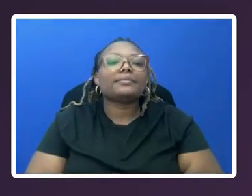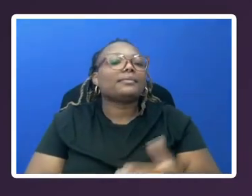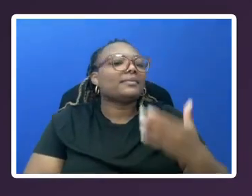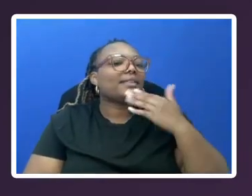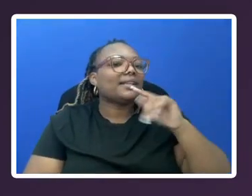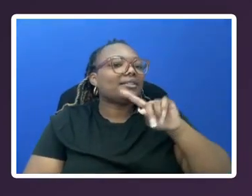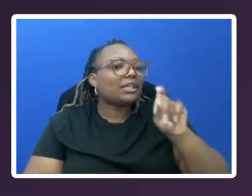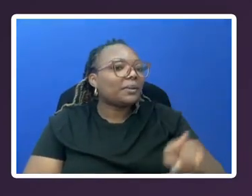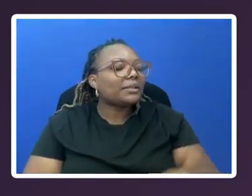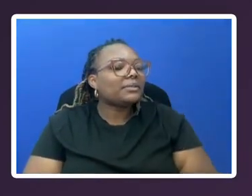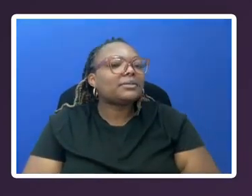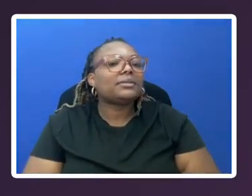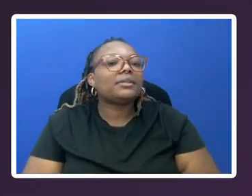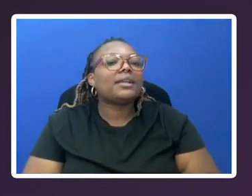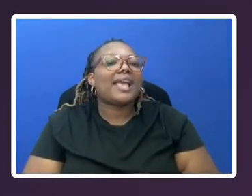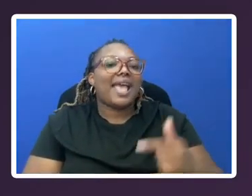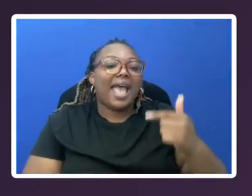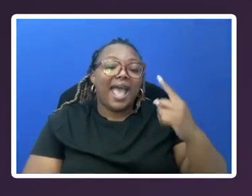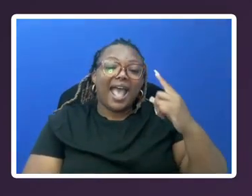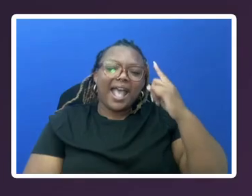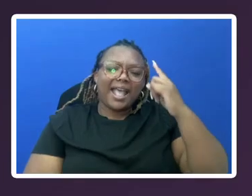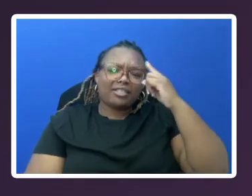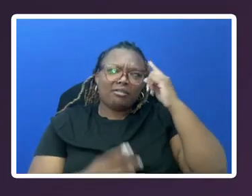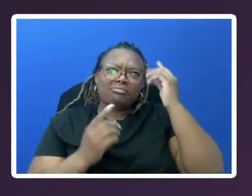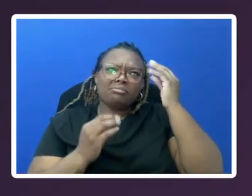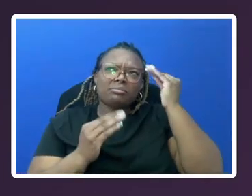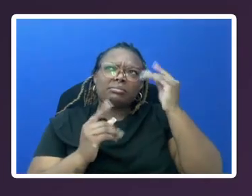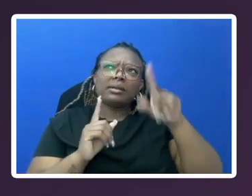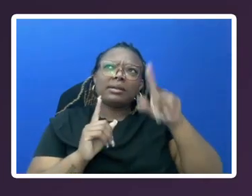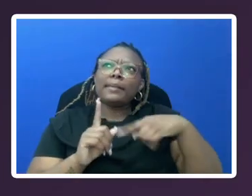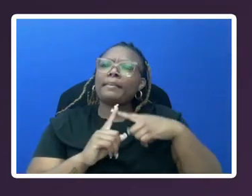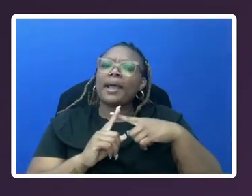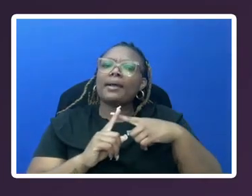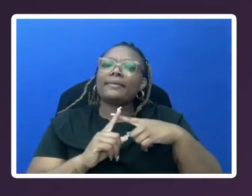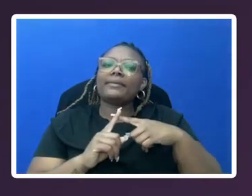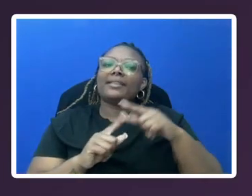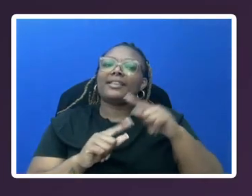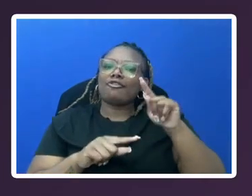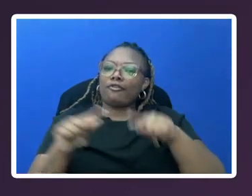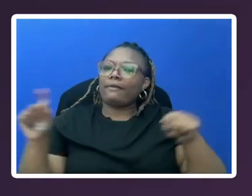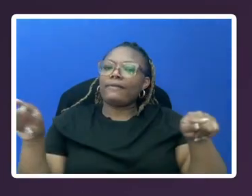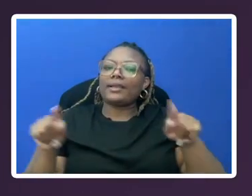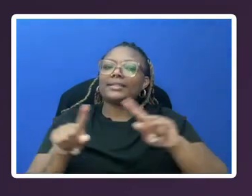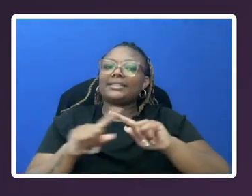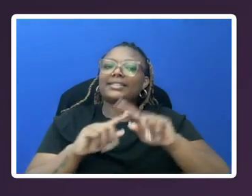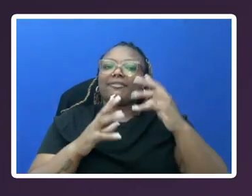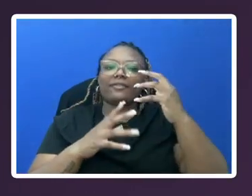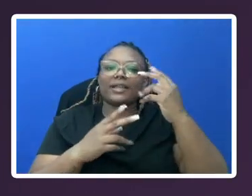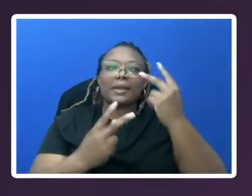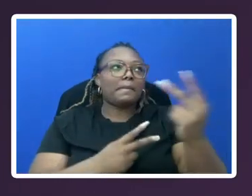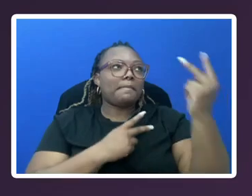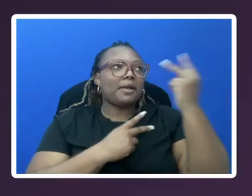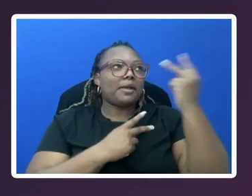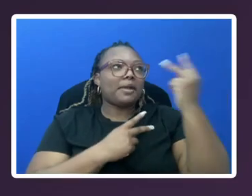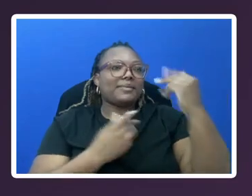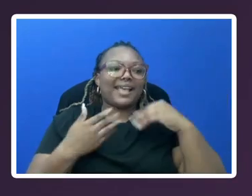did think a little bit about the various memories as a student, learning about national stories,